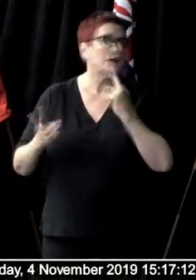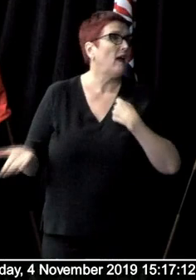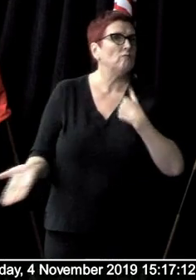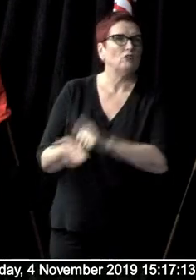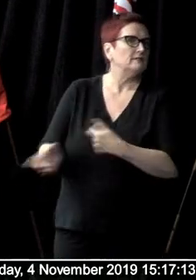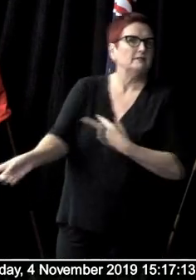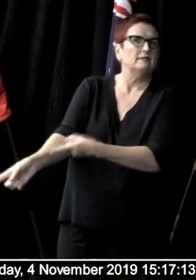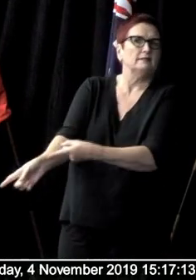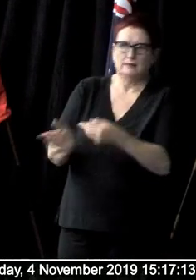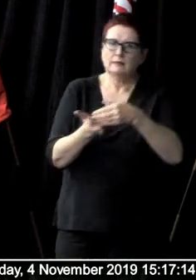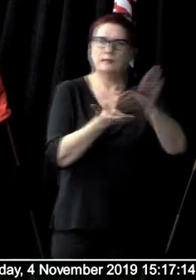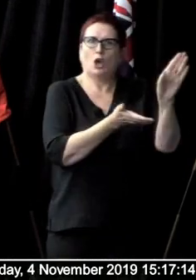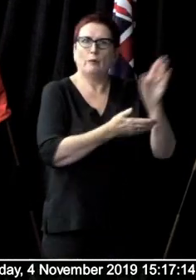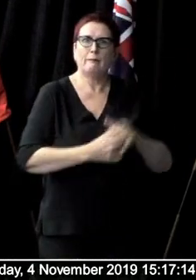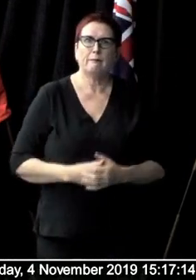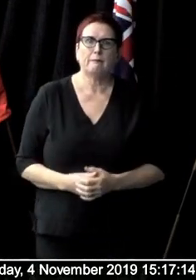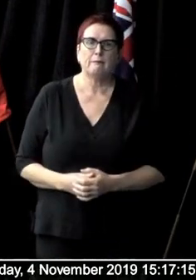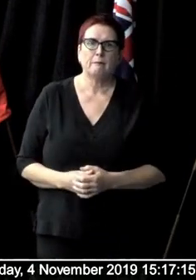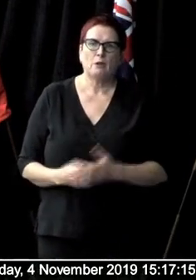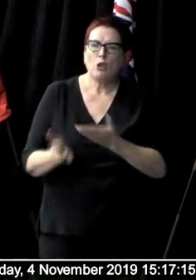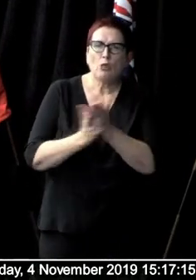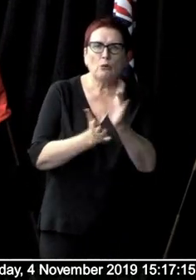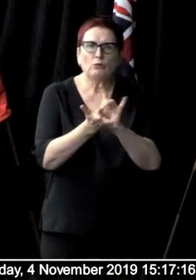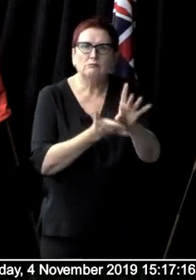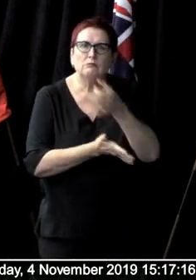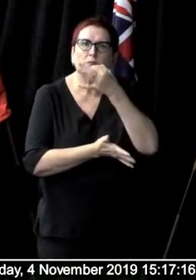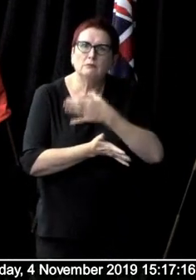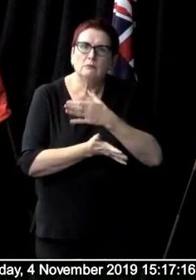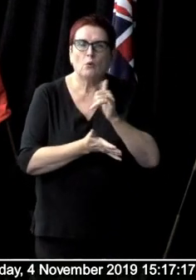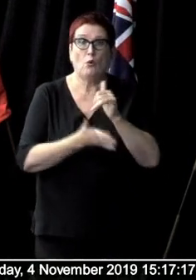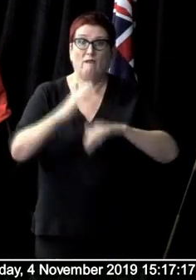whether by way of informal suspension or a formal suspension or exclusion? Yes.